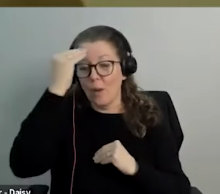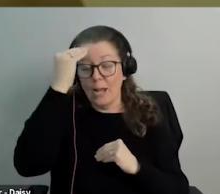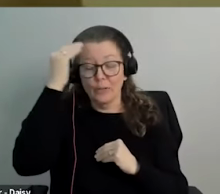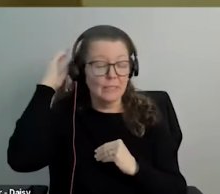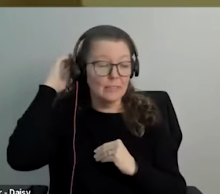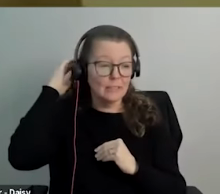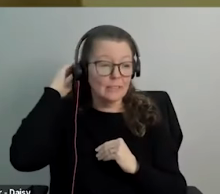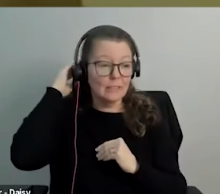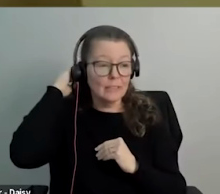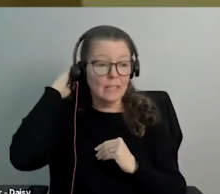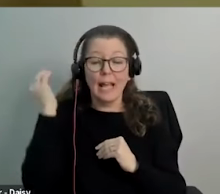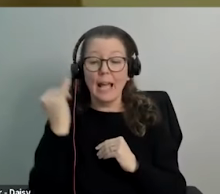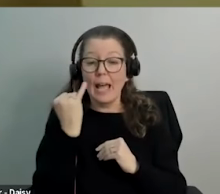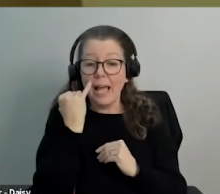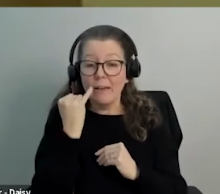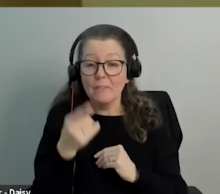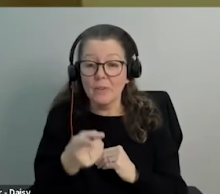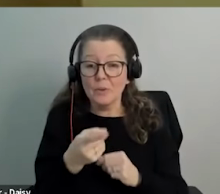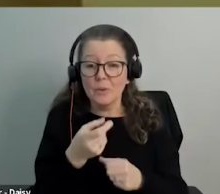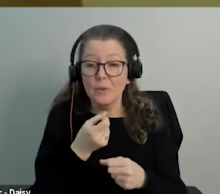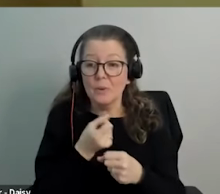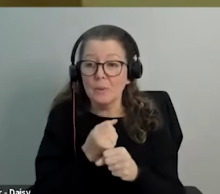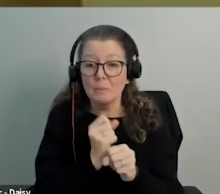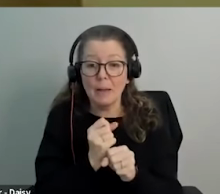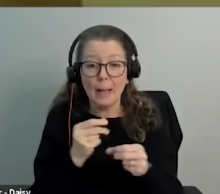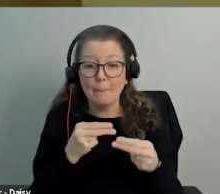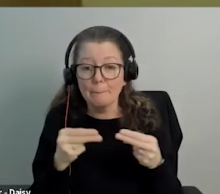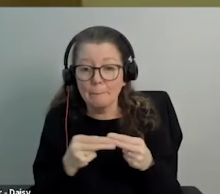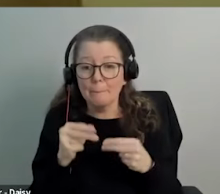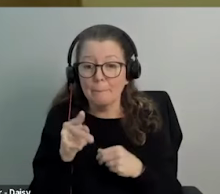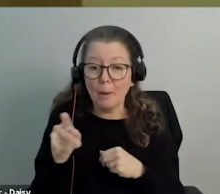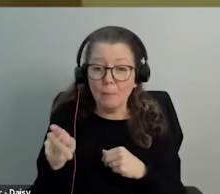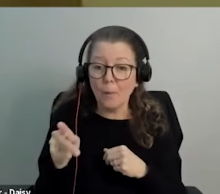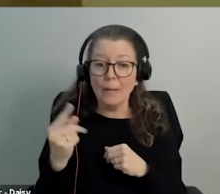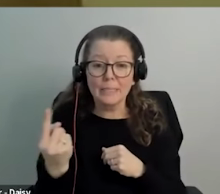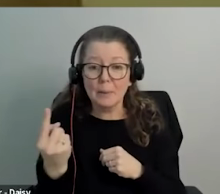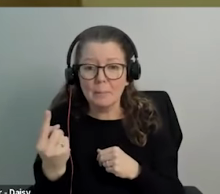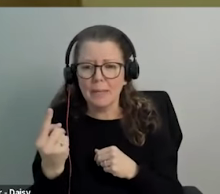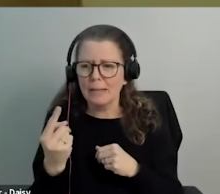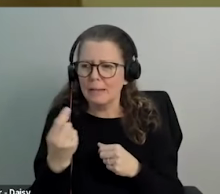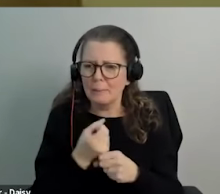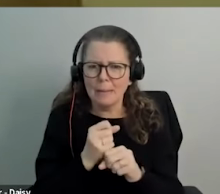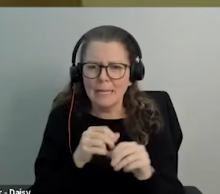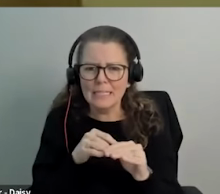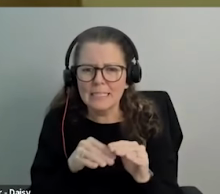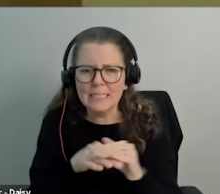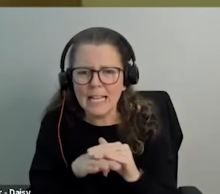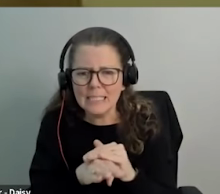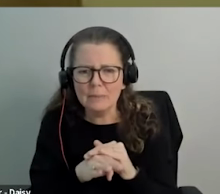or Google slide presentation, make that accessible, add the all text, the images, make sure it's the right font sizes,